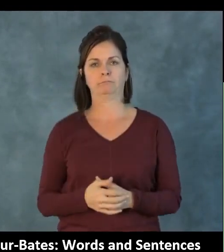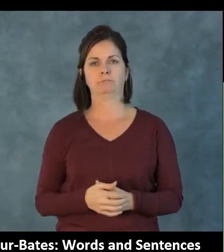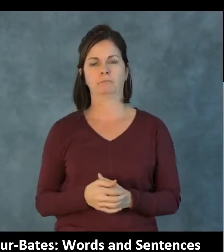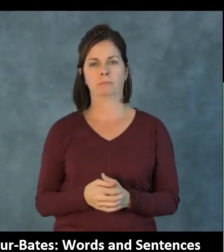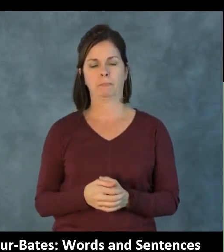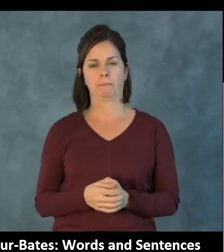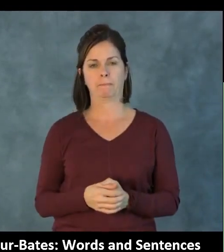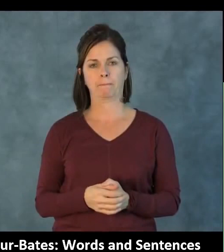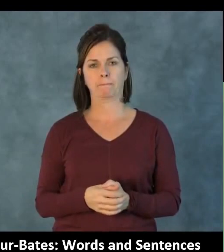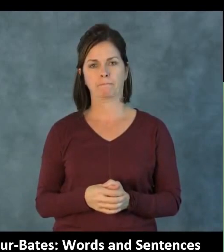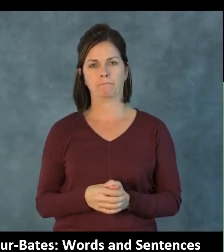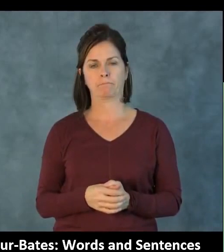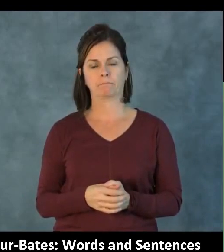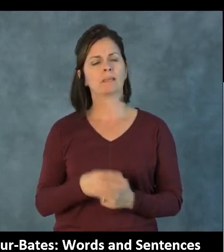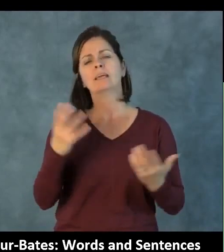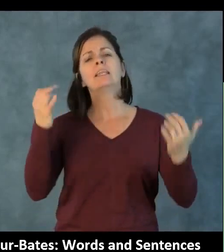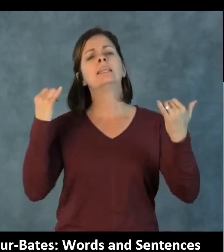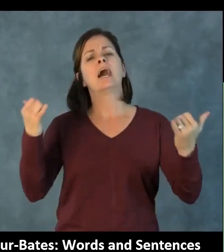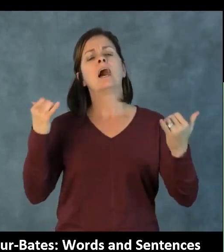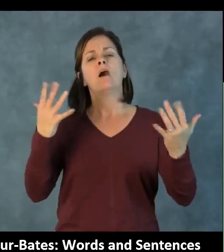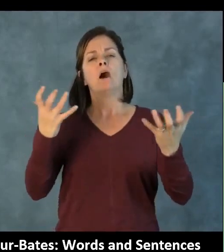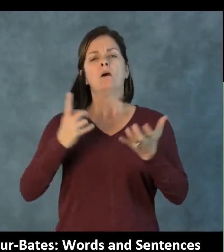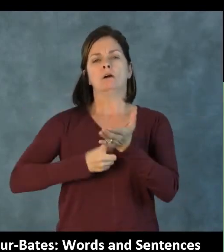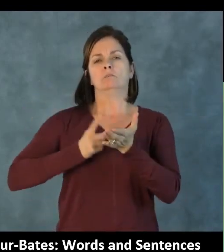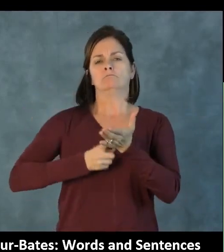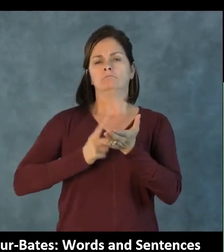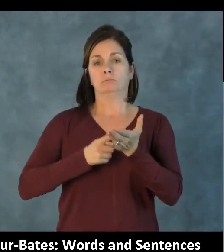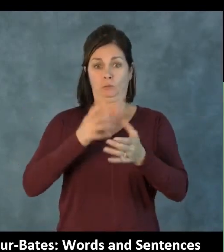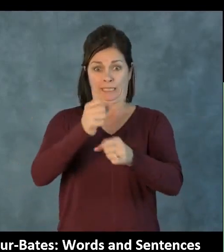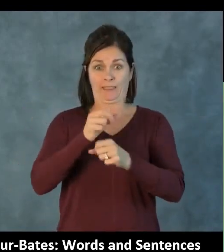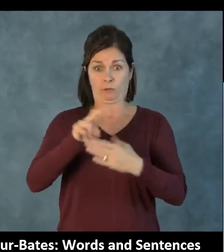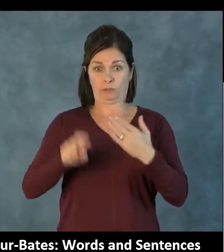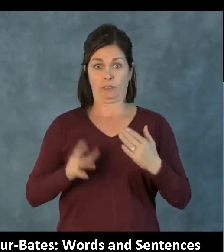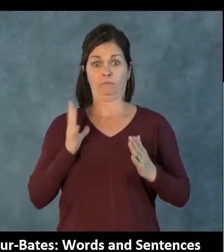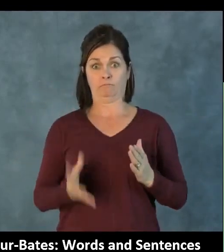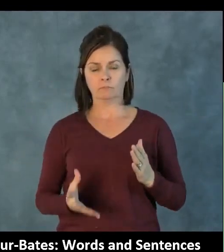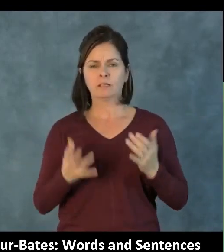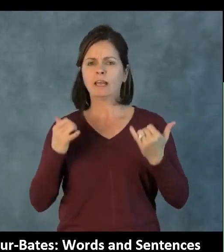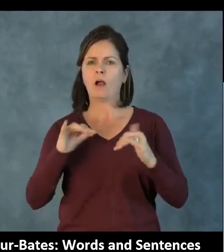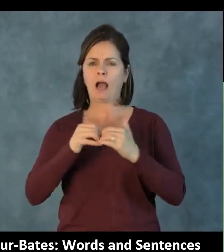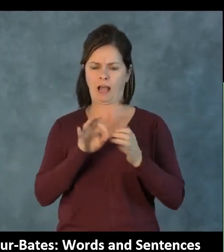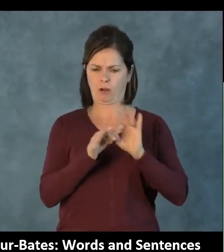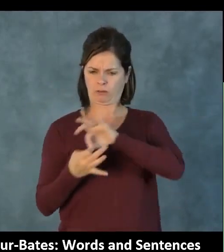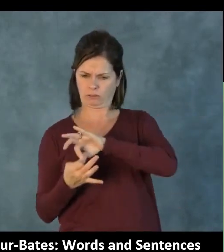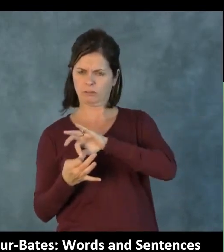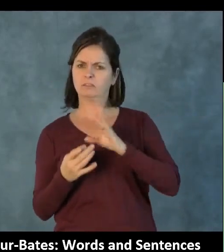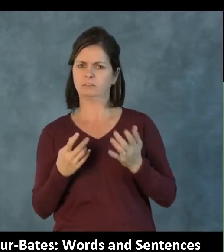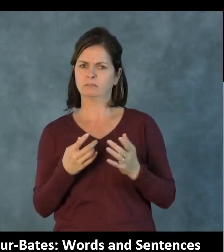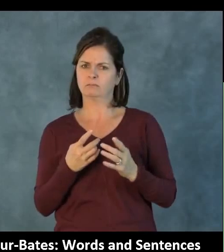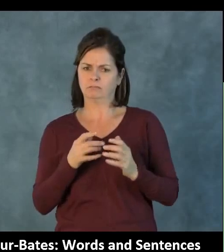Let's talk now about interpreting the results that you get from the MacArthur: Words and Sentences.